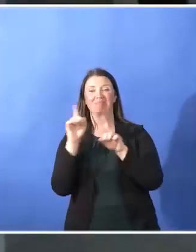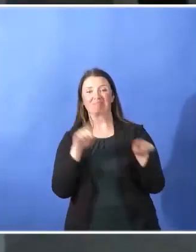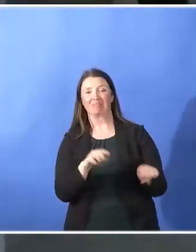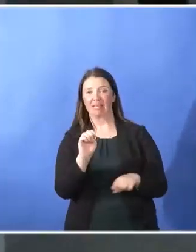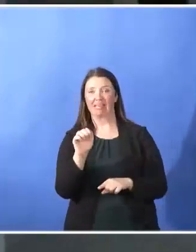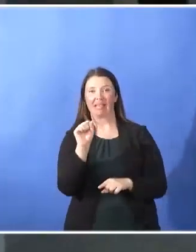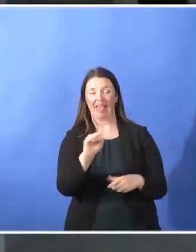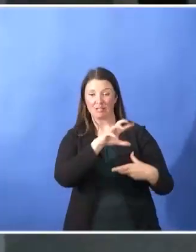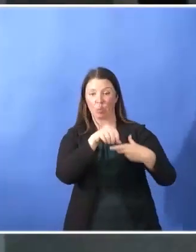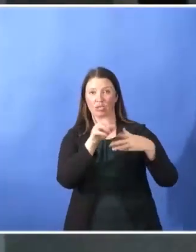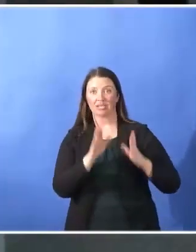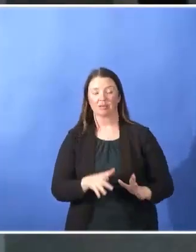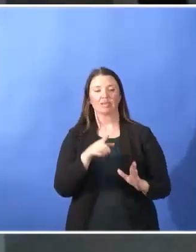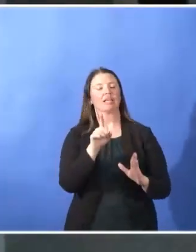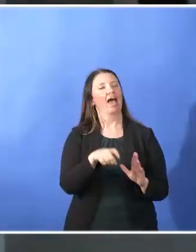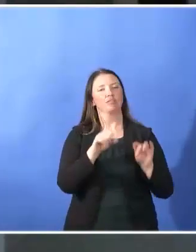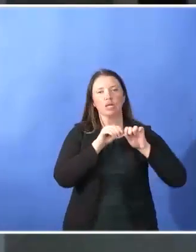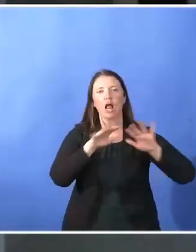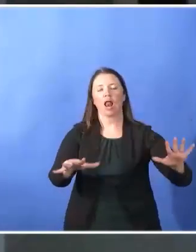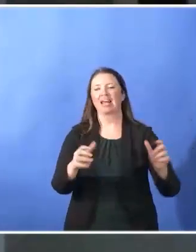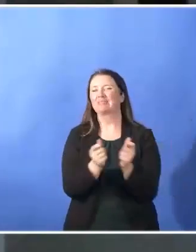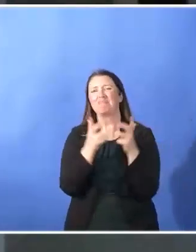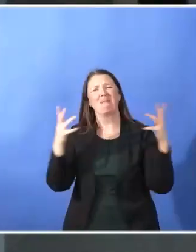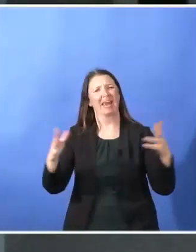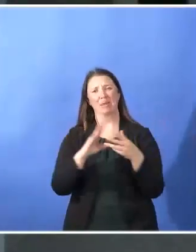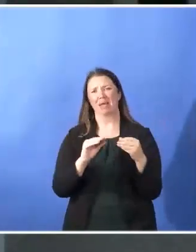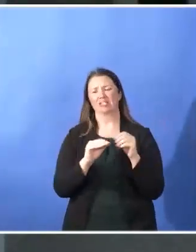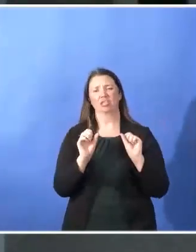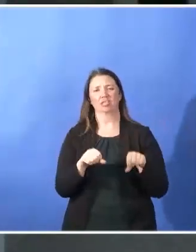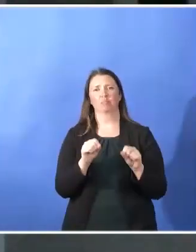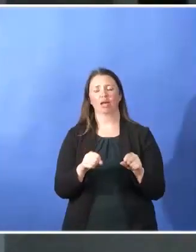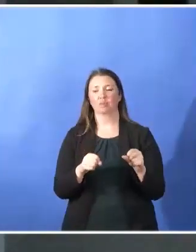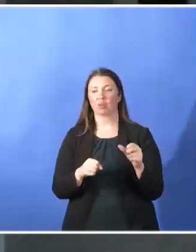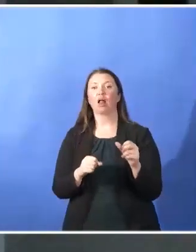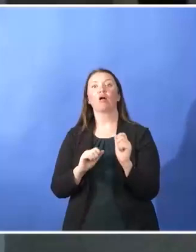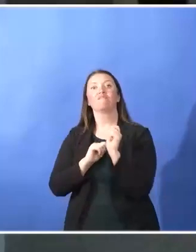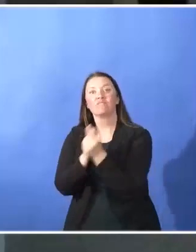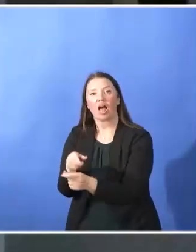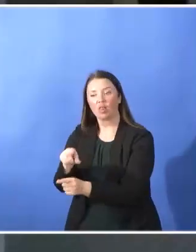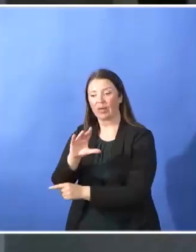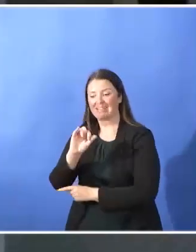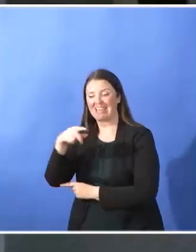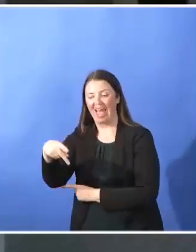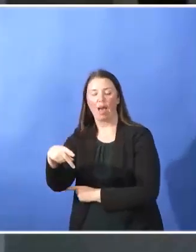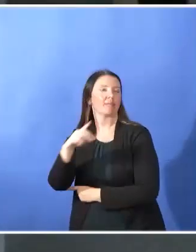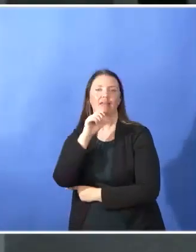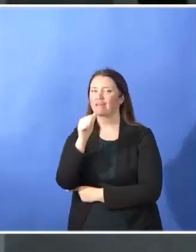DISSEMINATE AS MANY ALERT MESSAGES AS POSSIBLE IN THE CAP FORMAT RATHER THAN THE LEGACY EAS FORMAT.